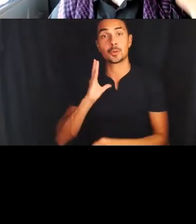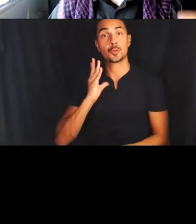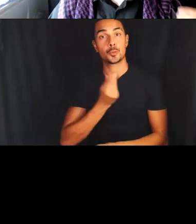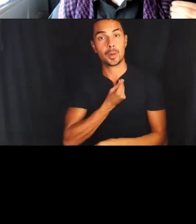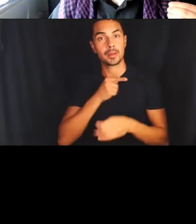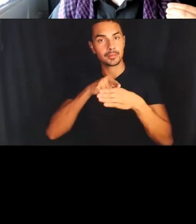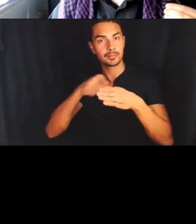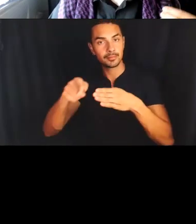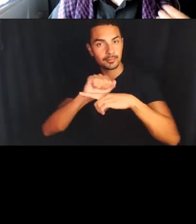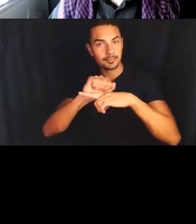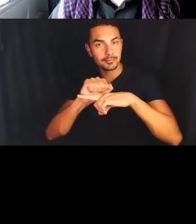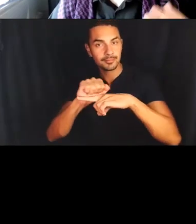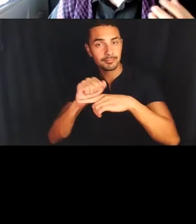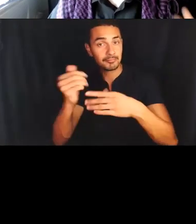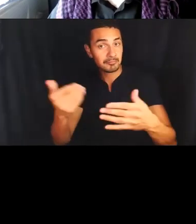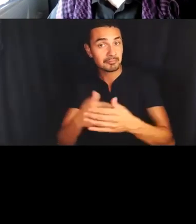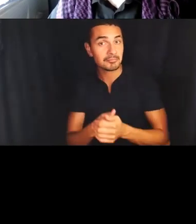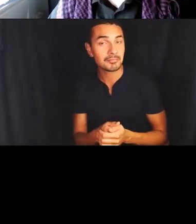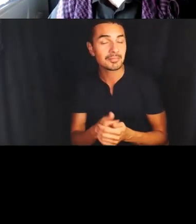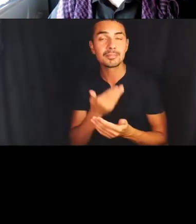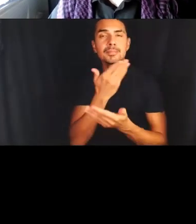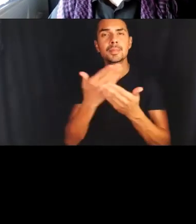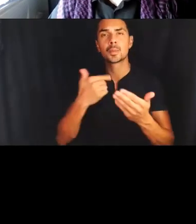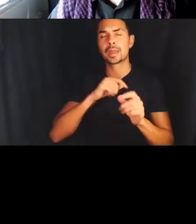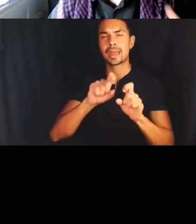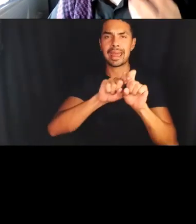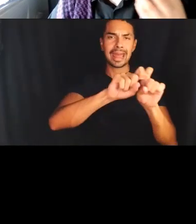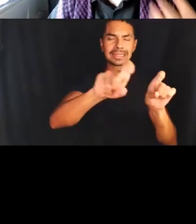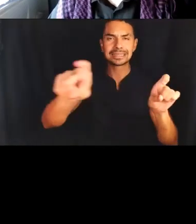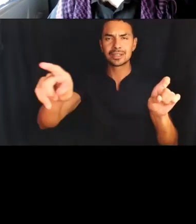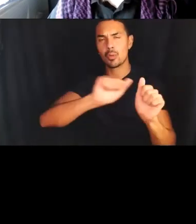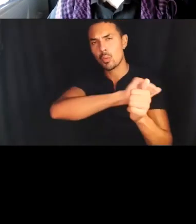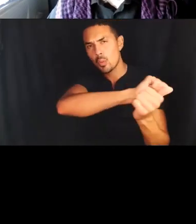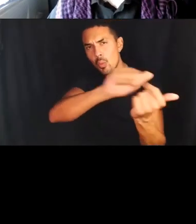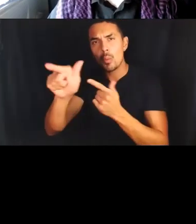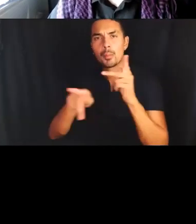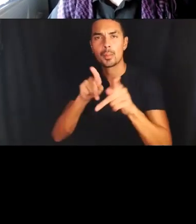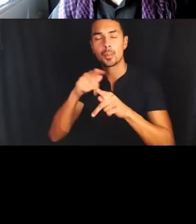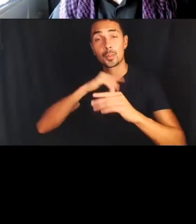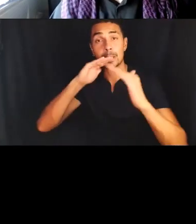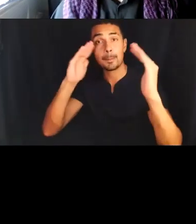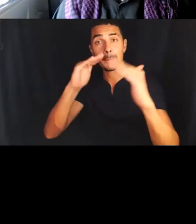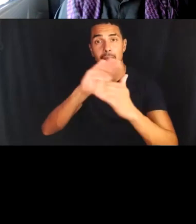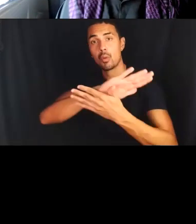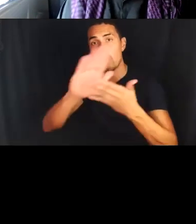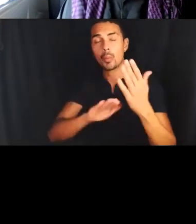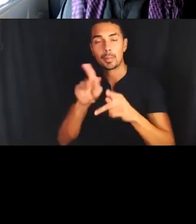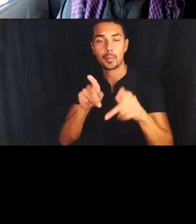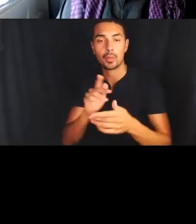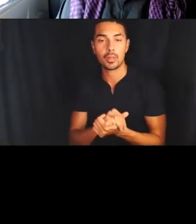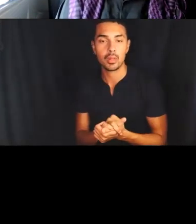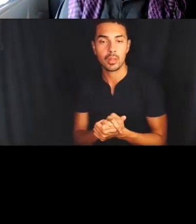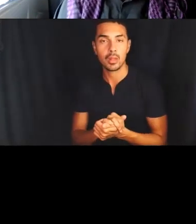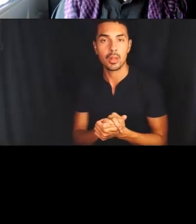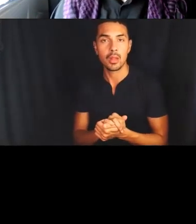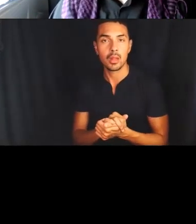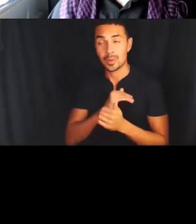something that we asked of all people and we expected of all people? Another thing that we heard,